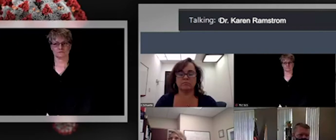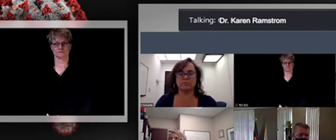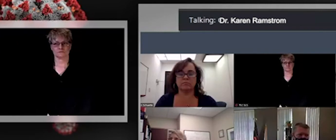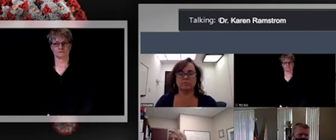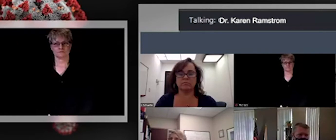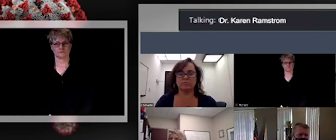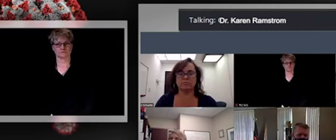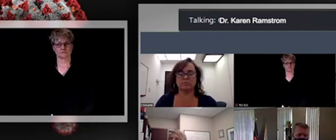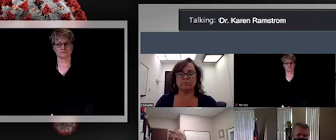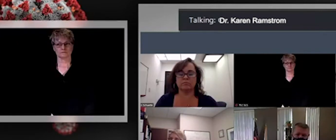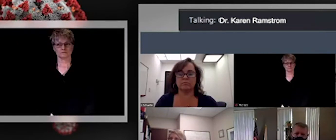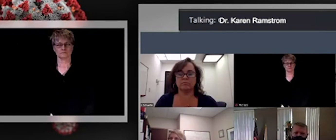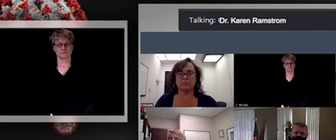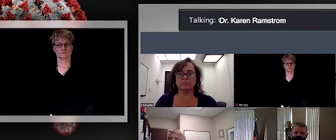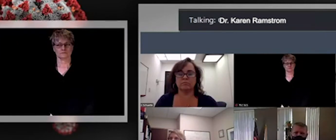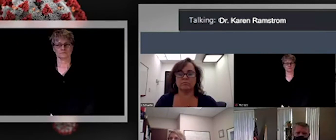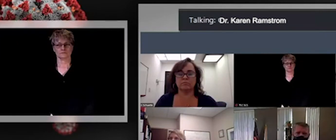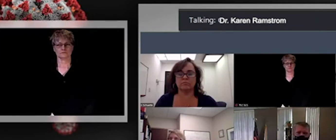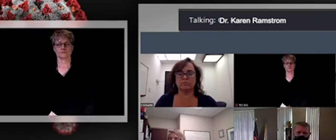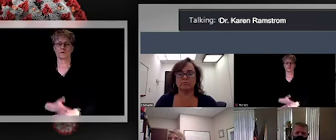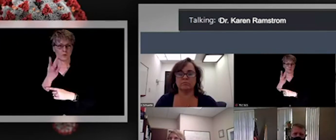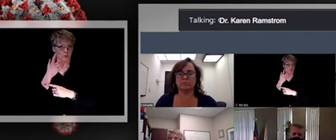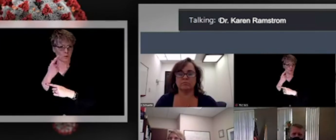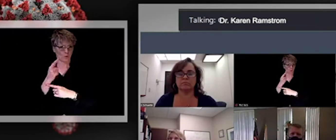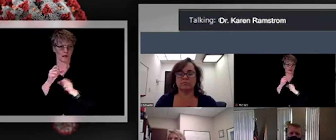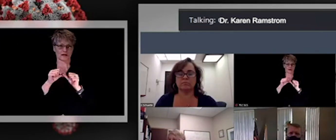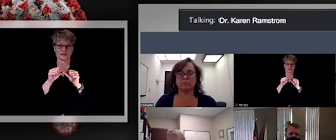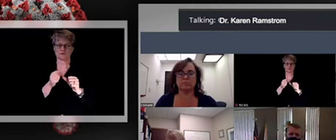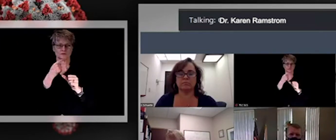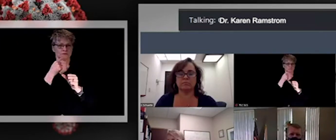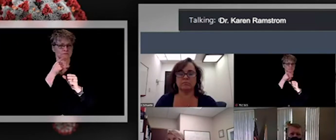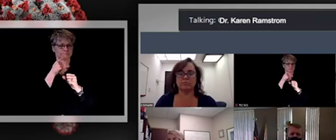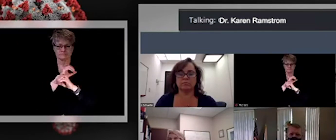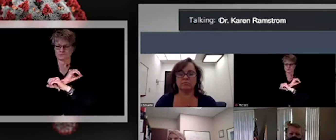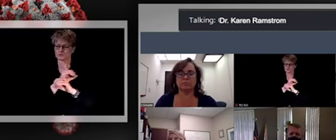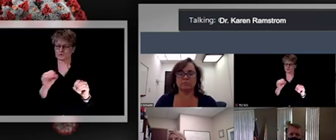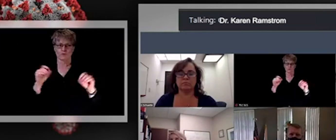that's why that continues to not be recommended.